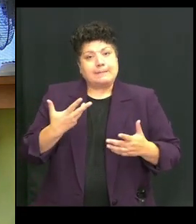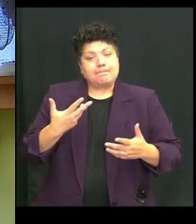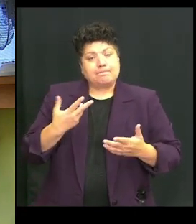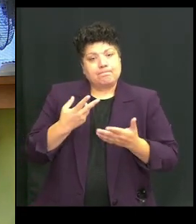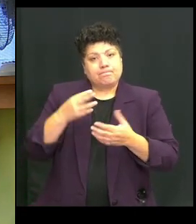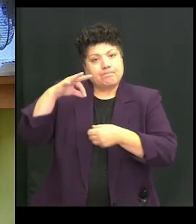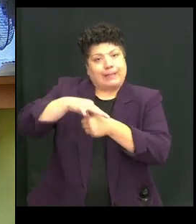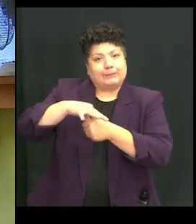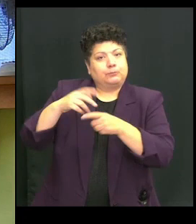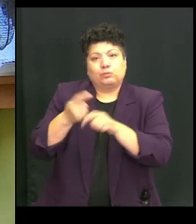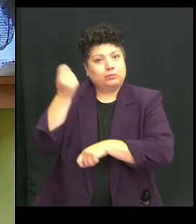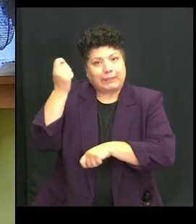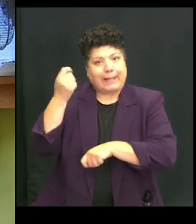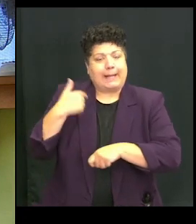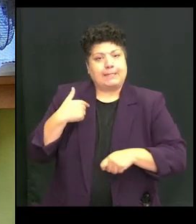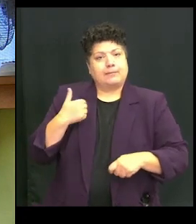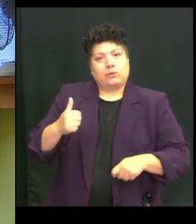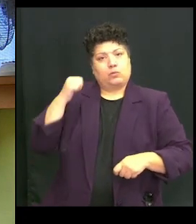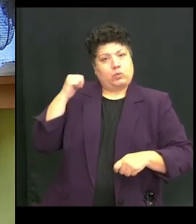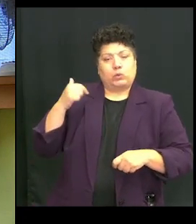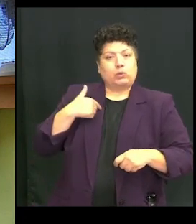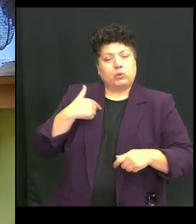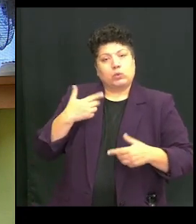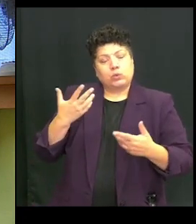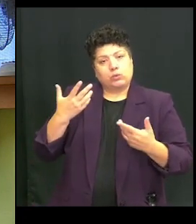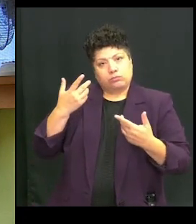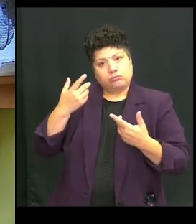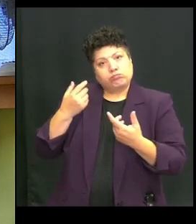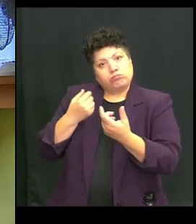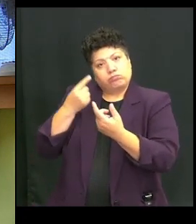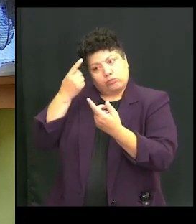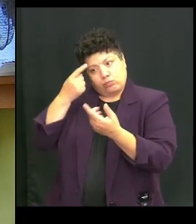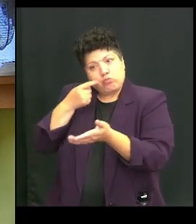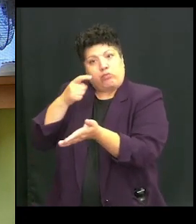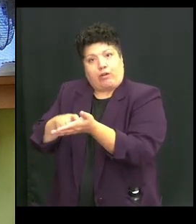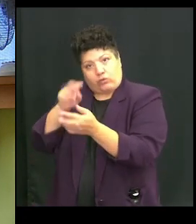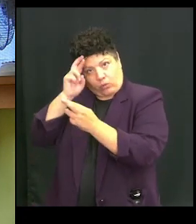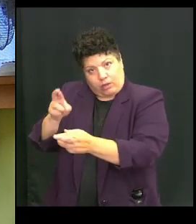We see this dynamic spiraling towards political violence in the United States,